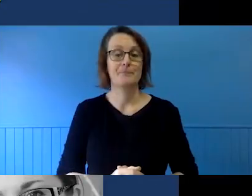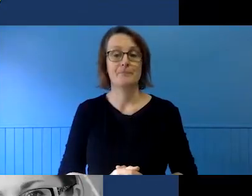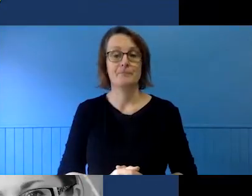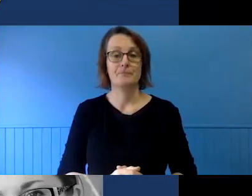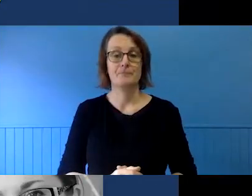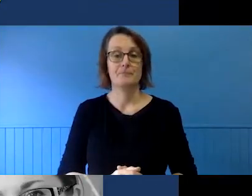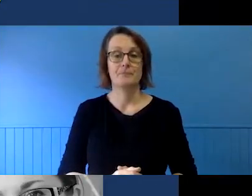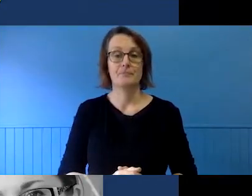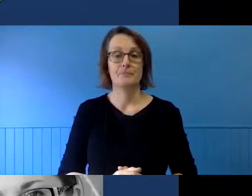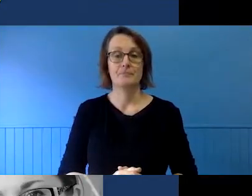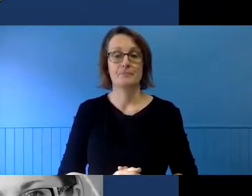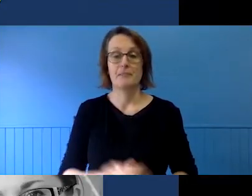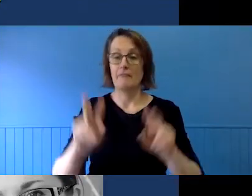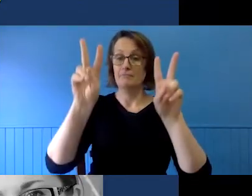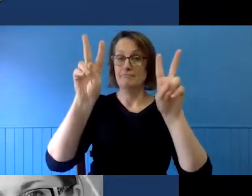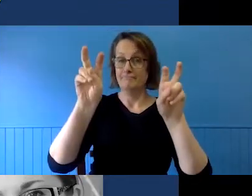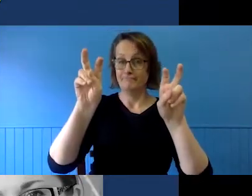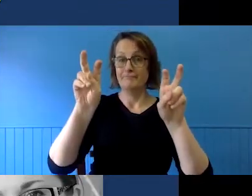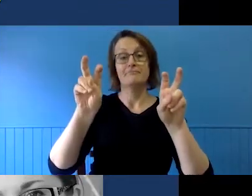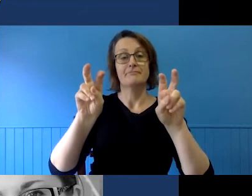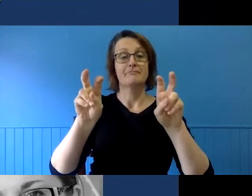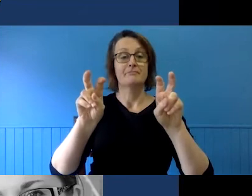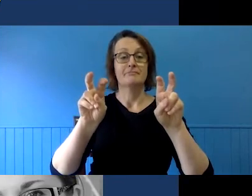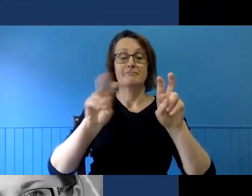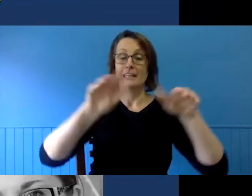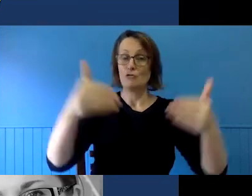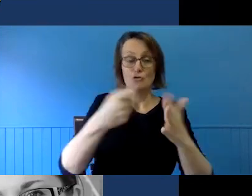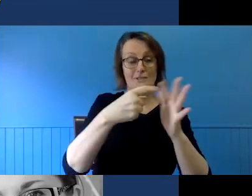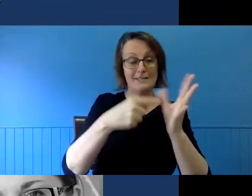title of Kate next to the head - shot, a fair-skinned lady with dark